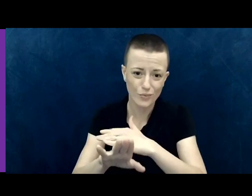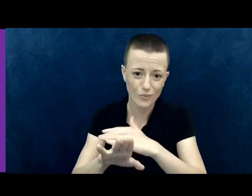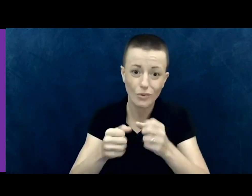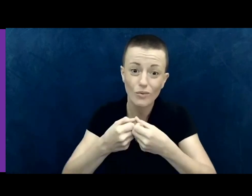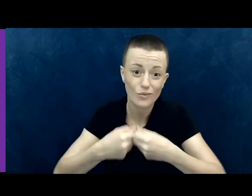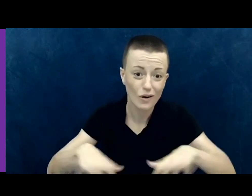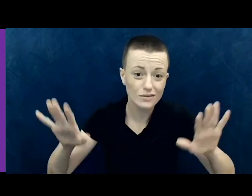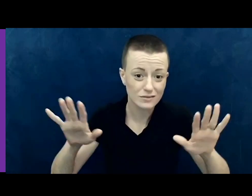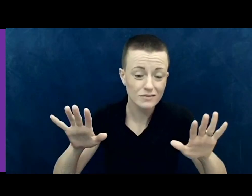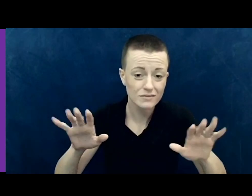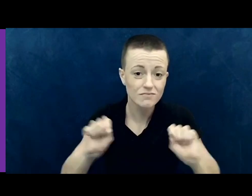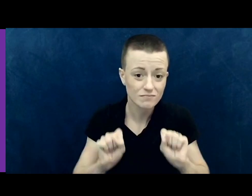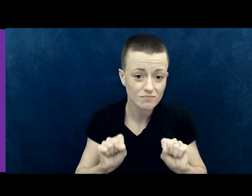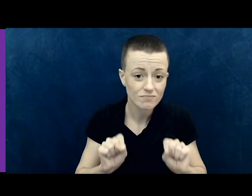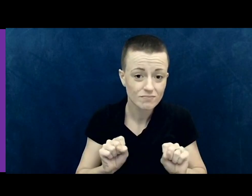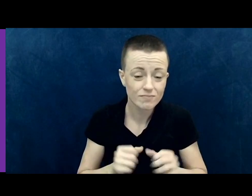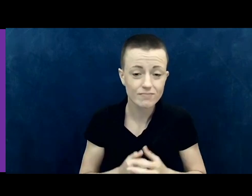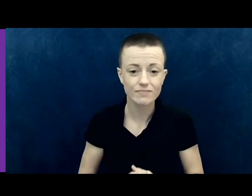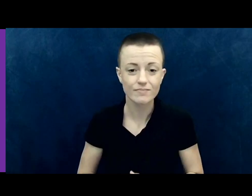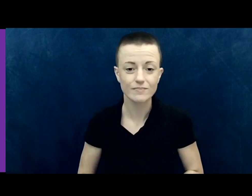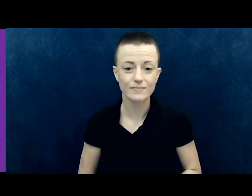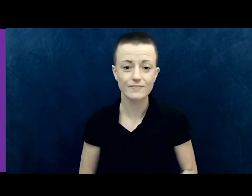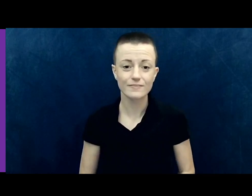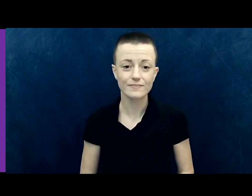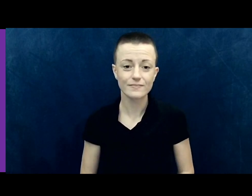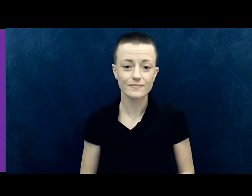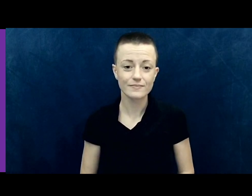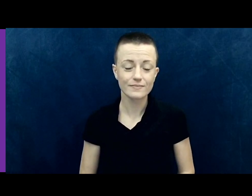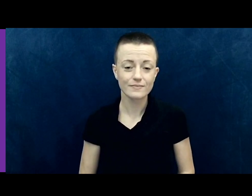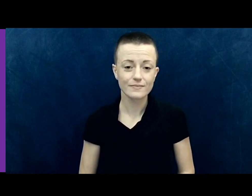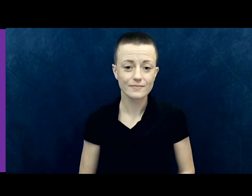It is also important for pregnant women to know that if they do get COVID-19